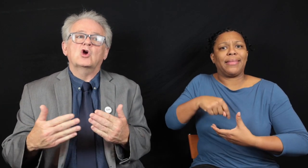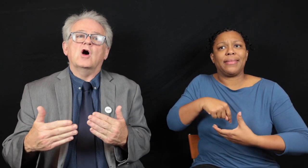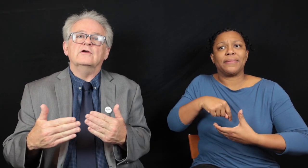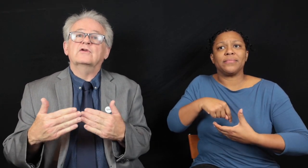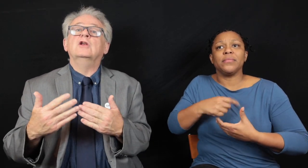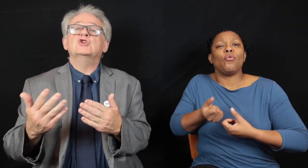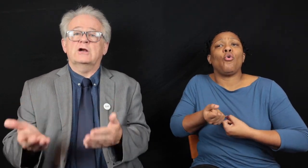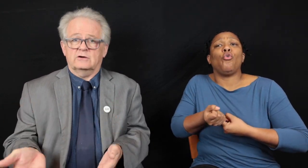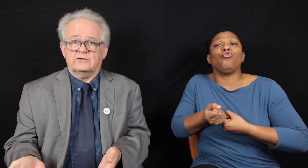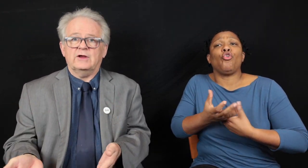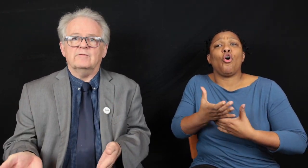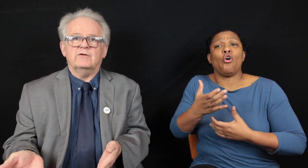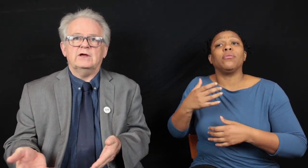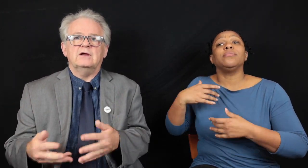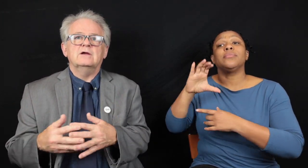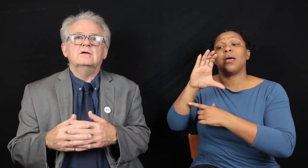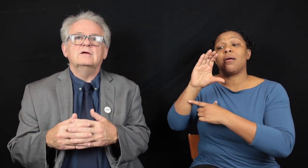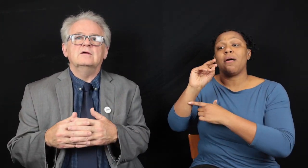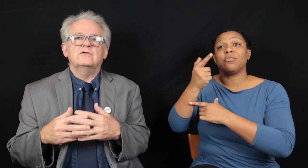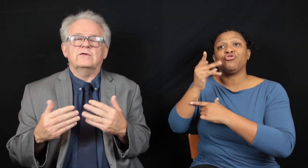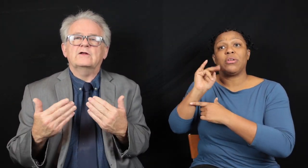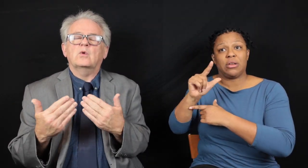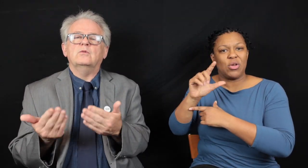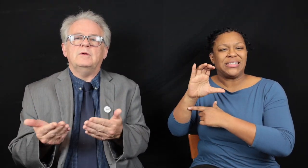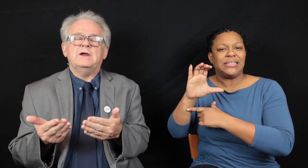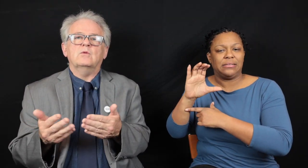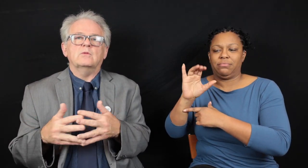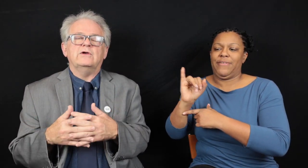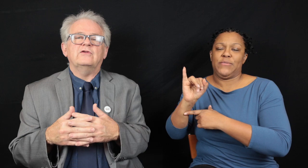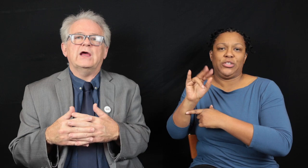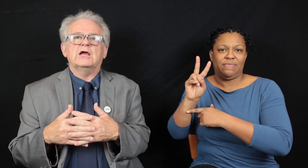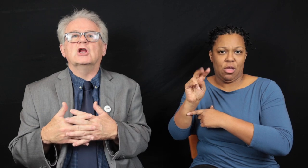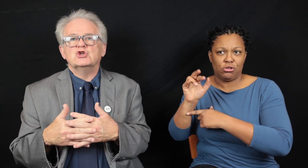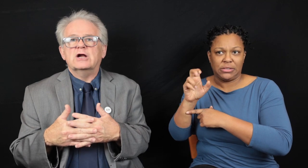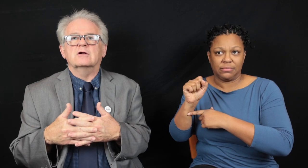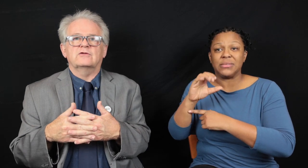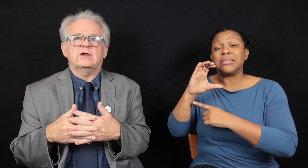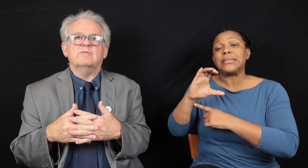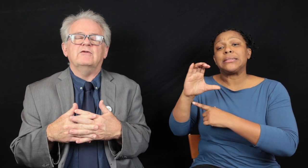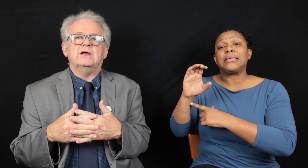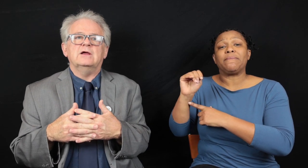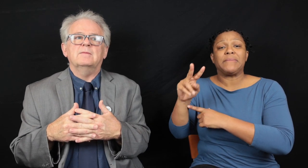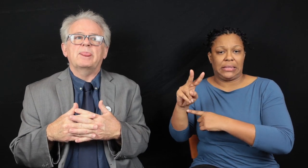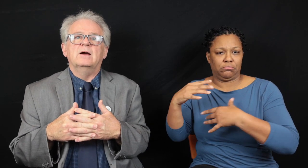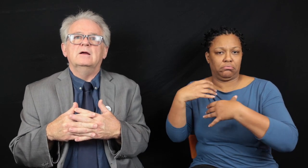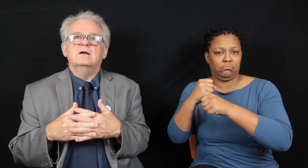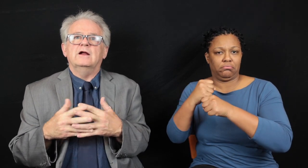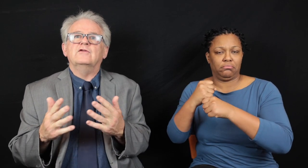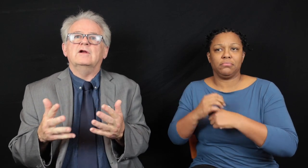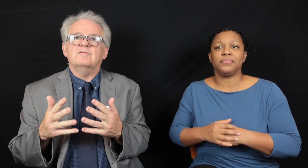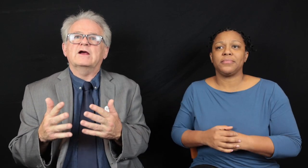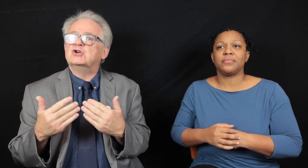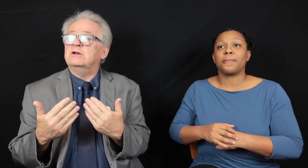cause congenital CMV. So that’s what we mean when we say congenital CMV. It’s an infection